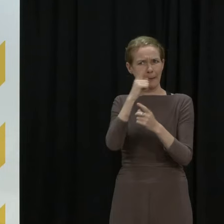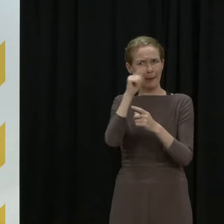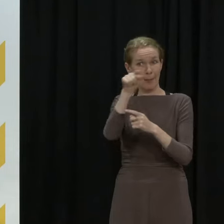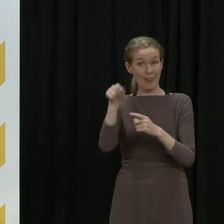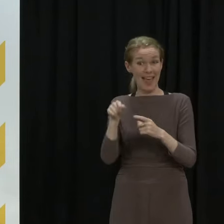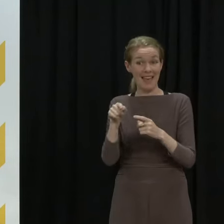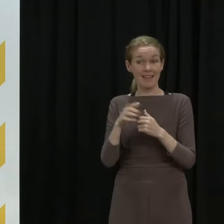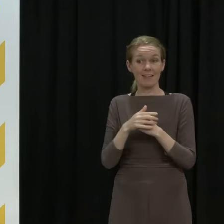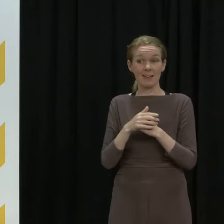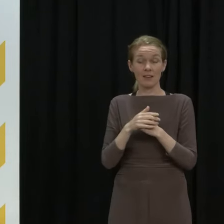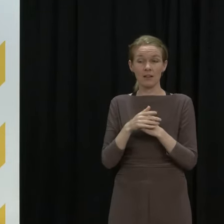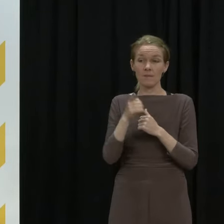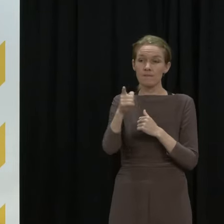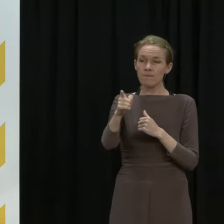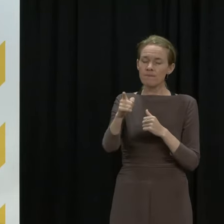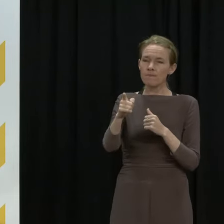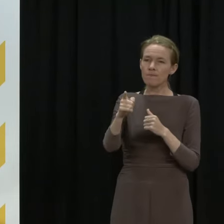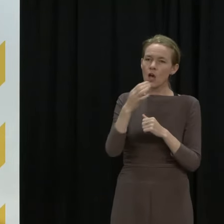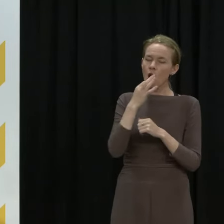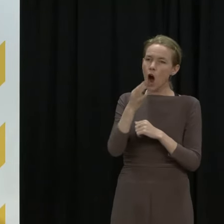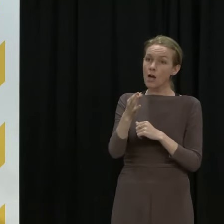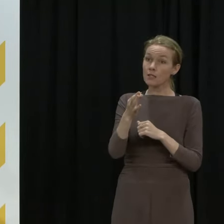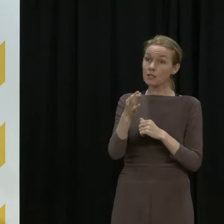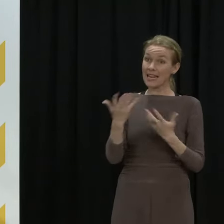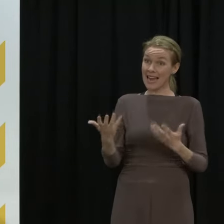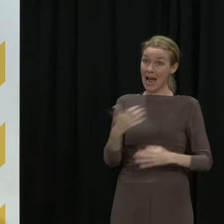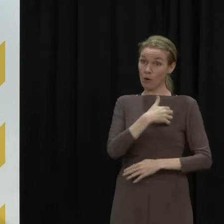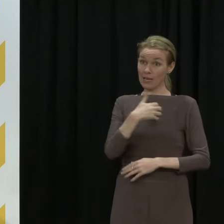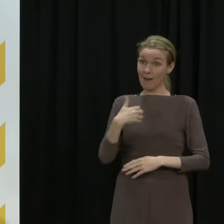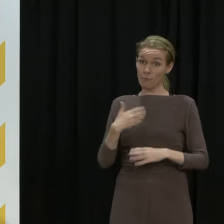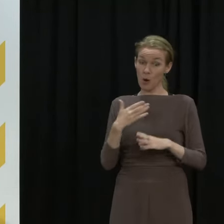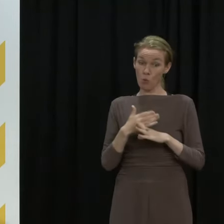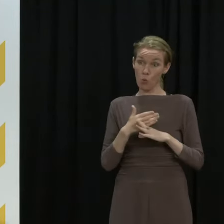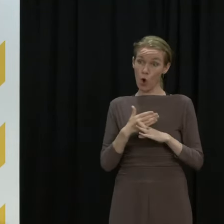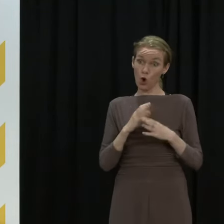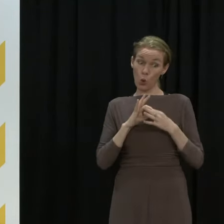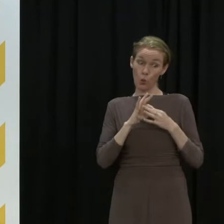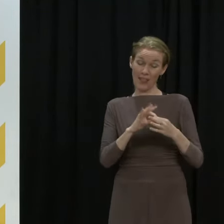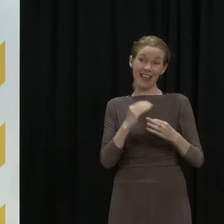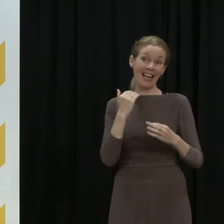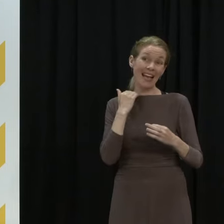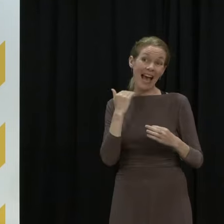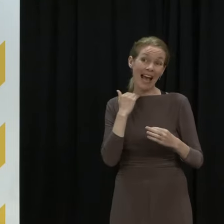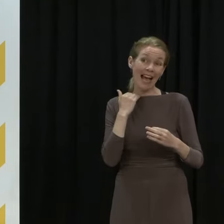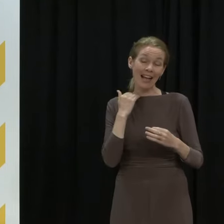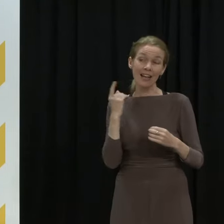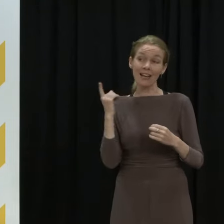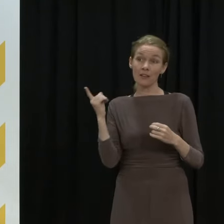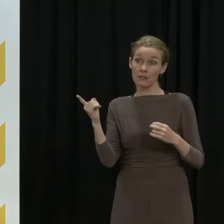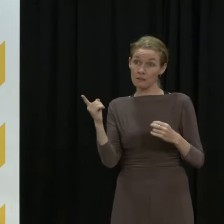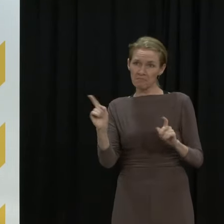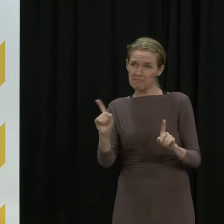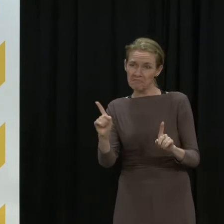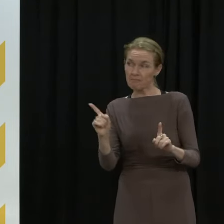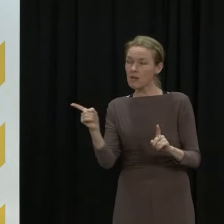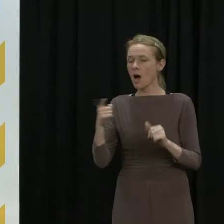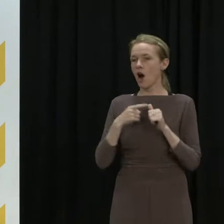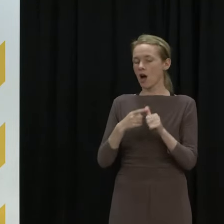Being brought in.